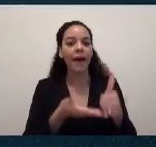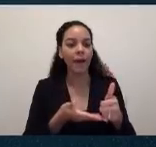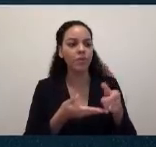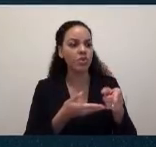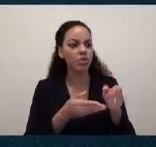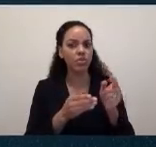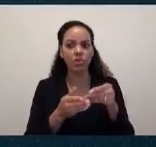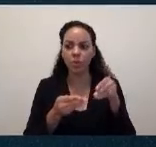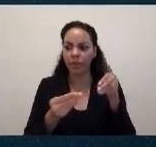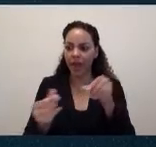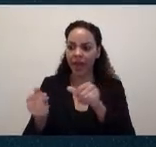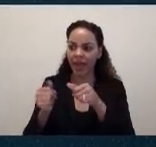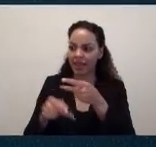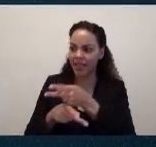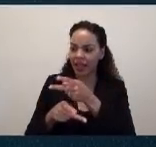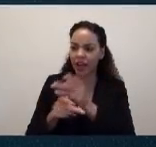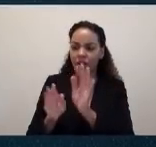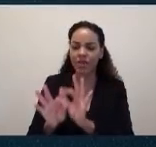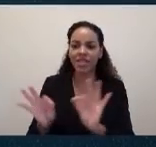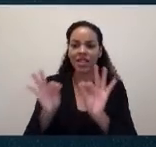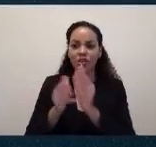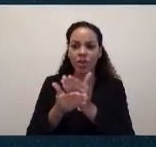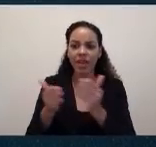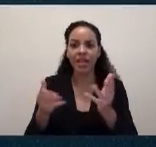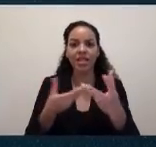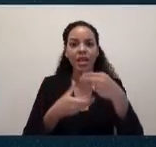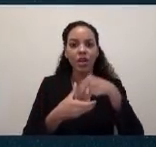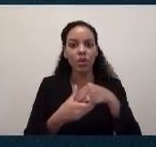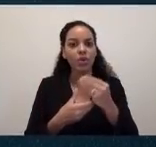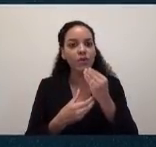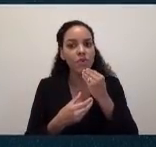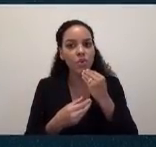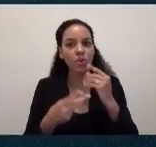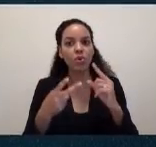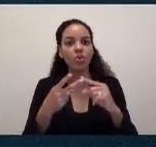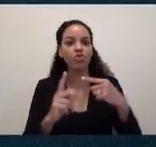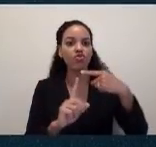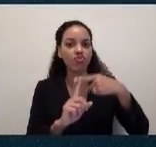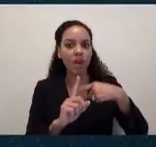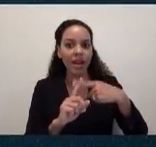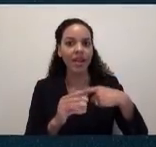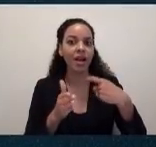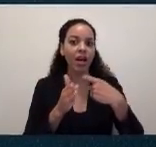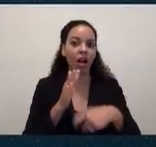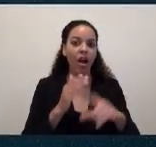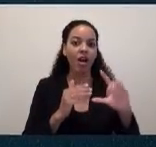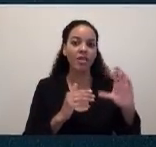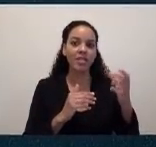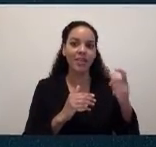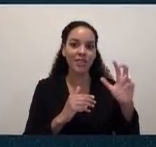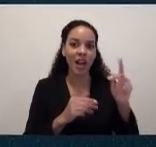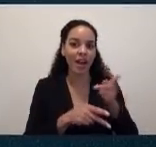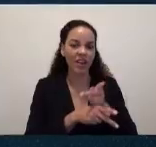And that includes food, it includes rent, it includes the cost of childcare. So under the American Rescue Plan,